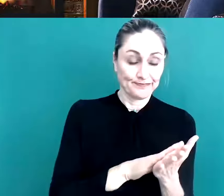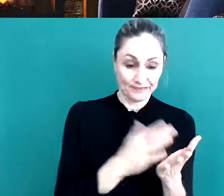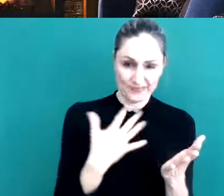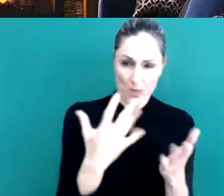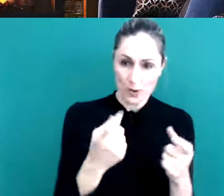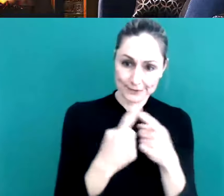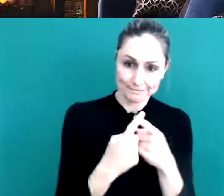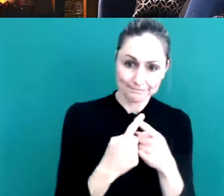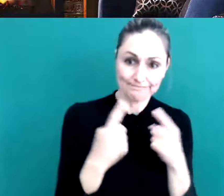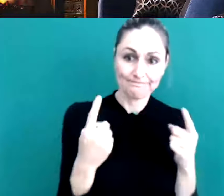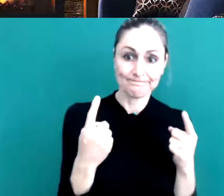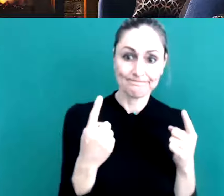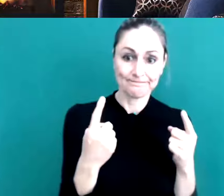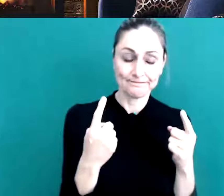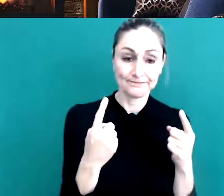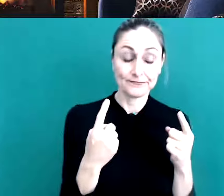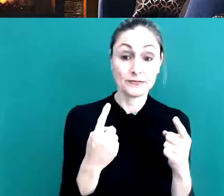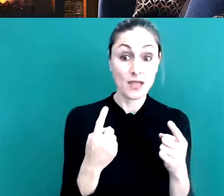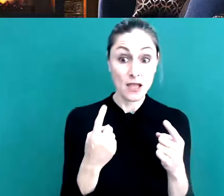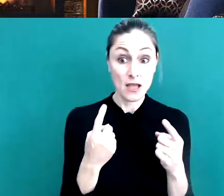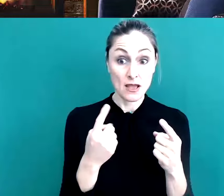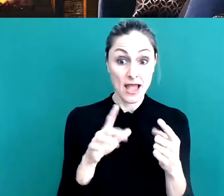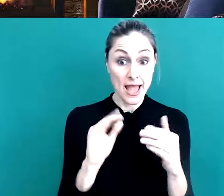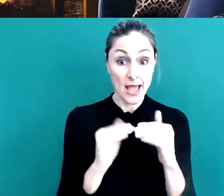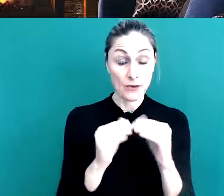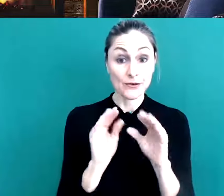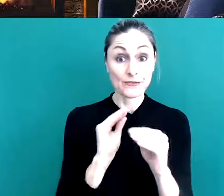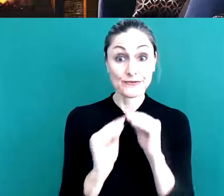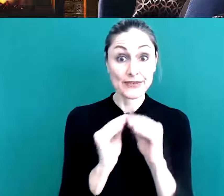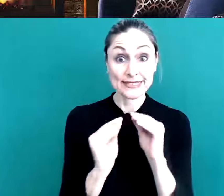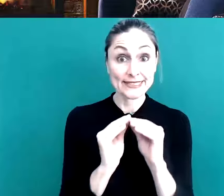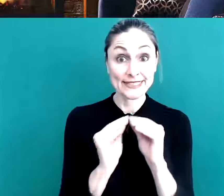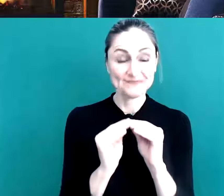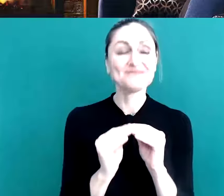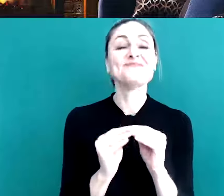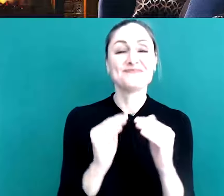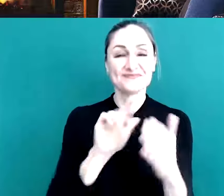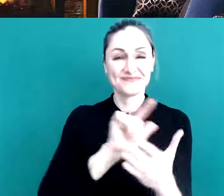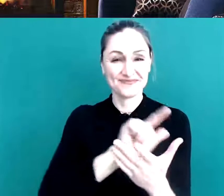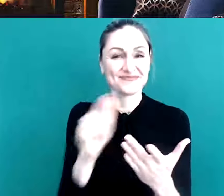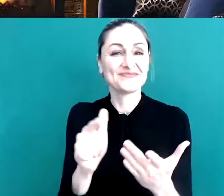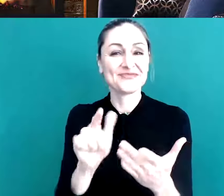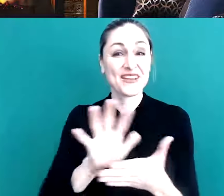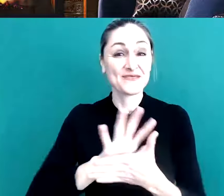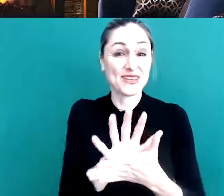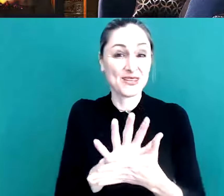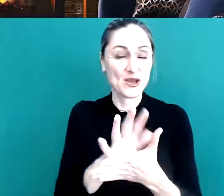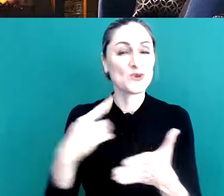So, how do you fix your credit report? Join us in our next video and we'll show you how.